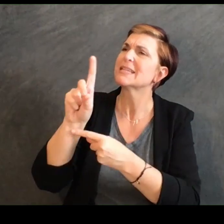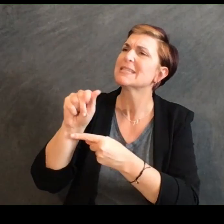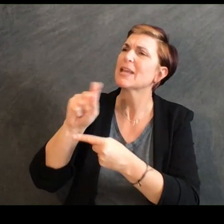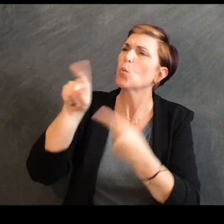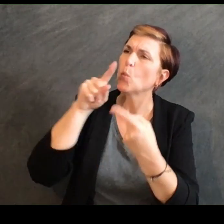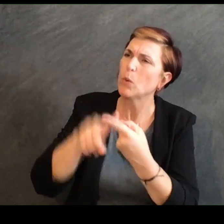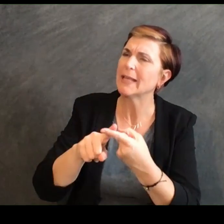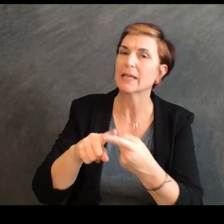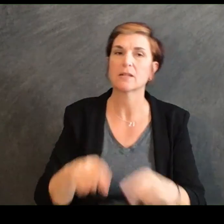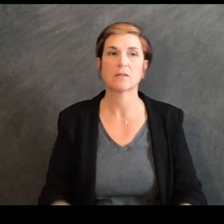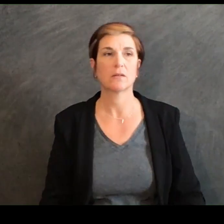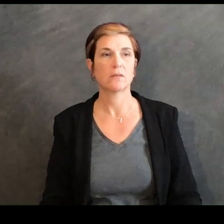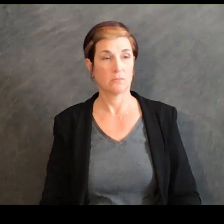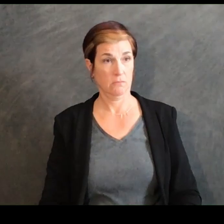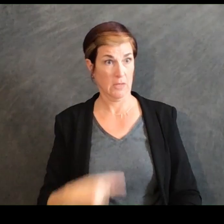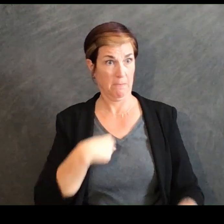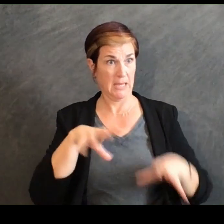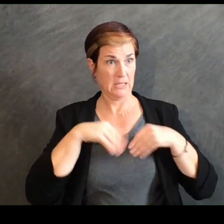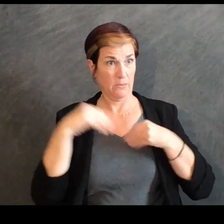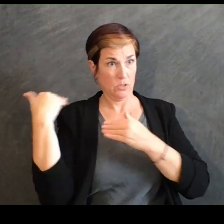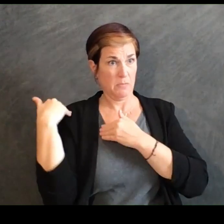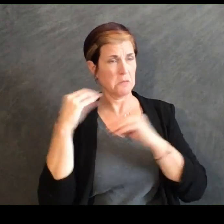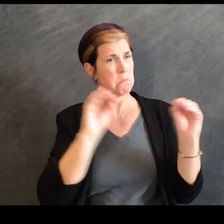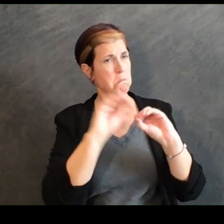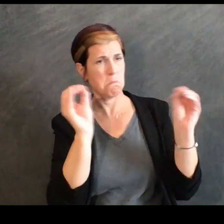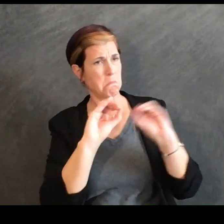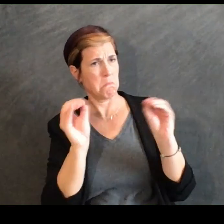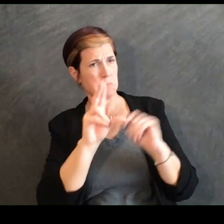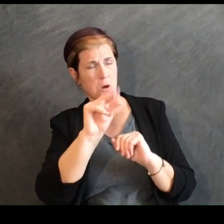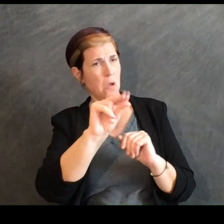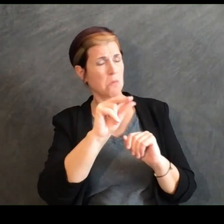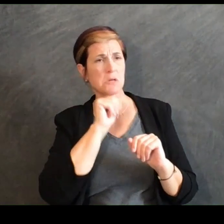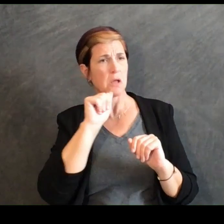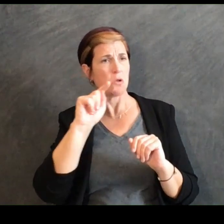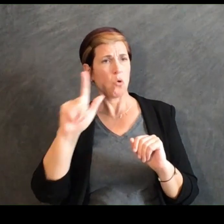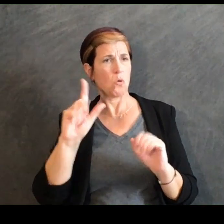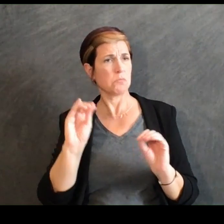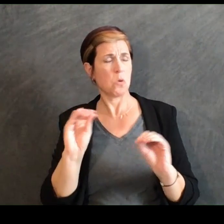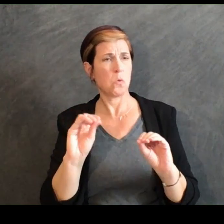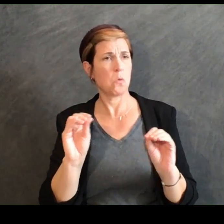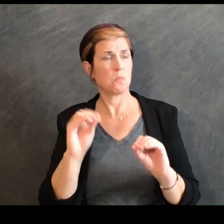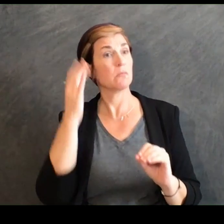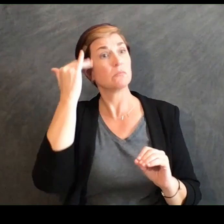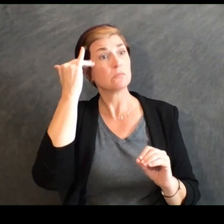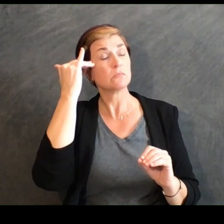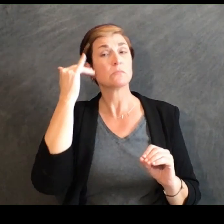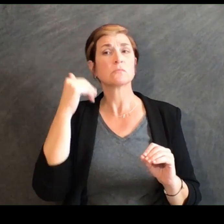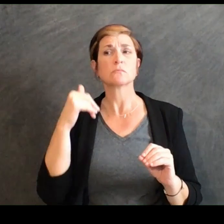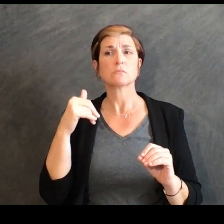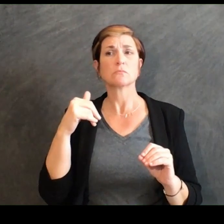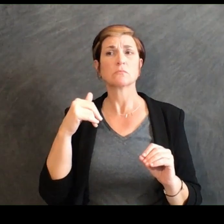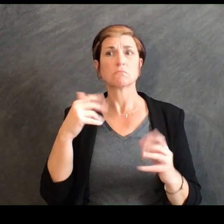responsibility at all because we were given a a set of circumstances and we